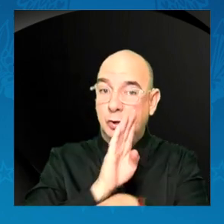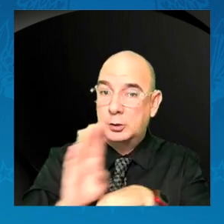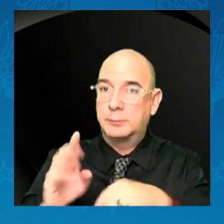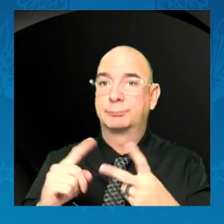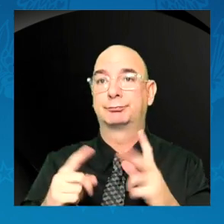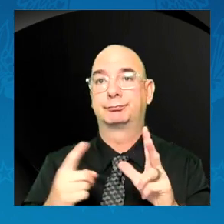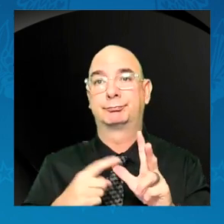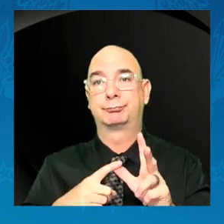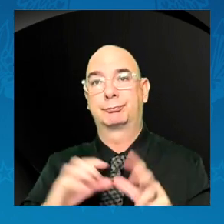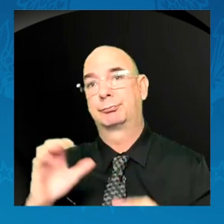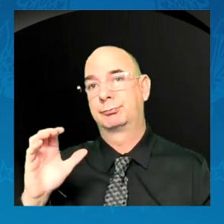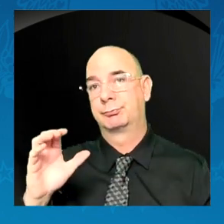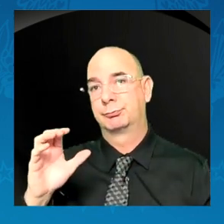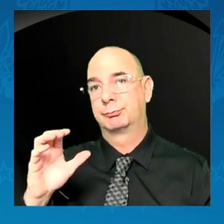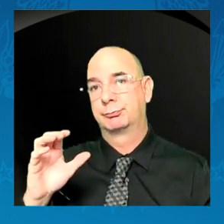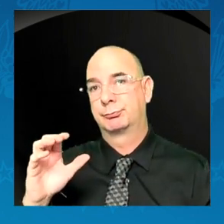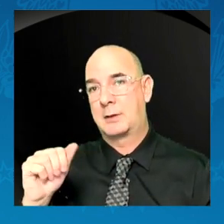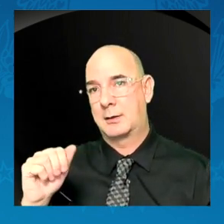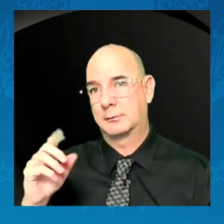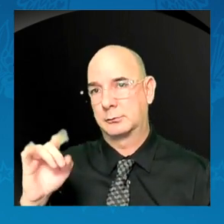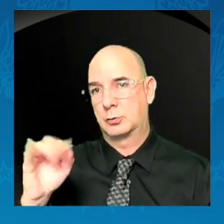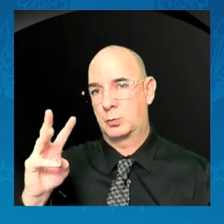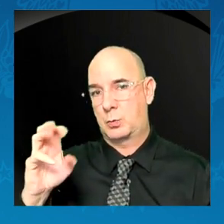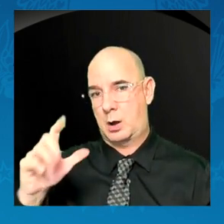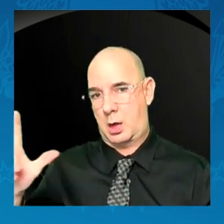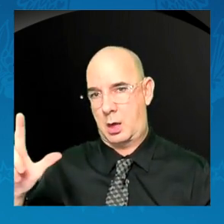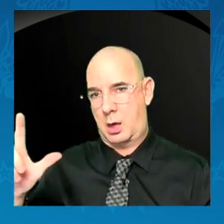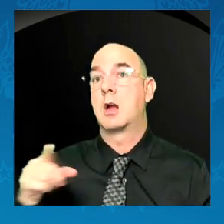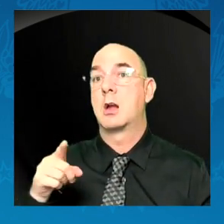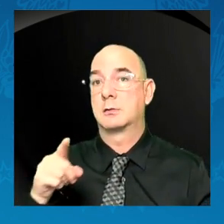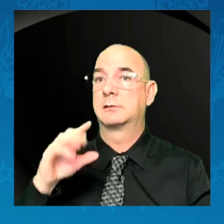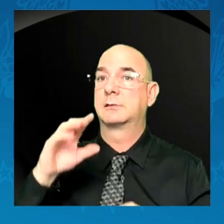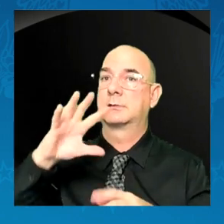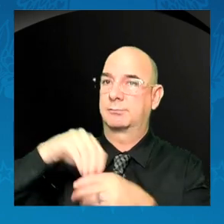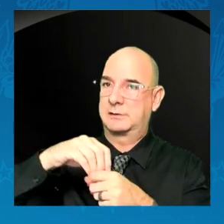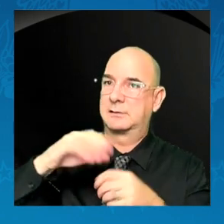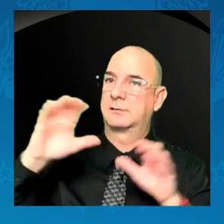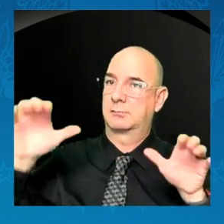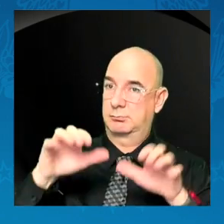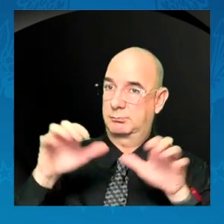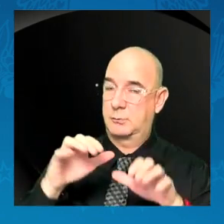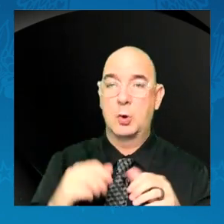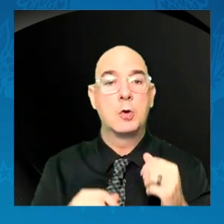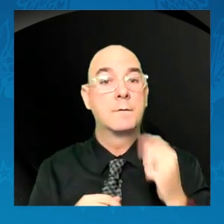As but what example the United States has led the development of the Artemis Accords